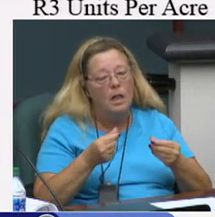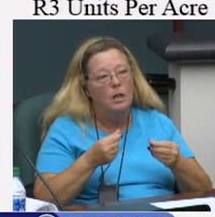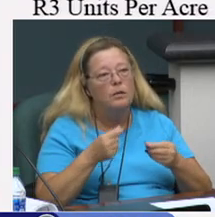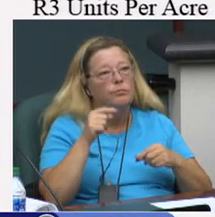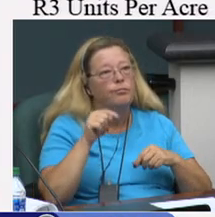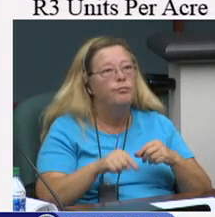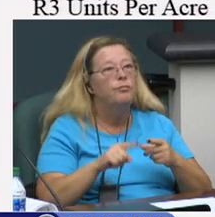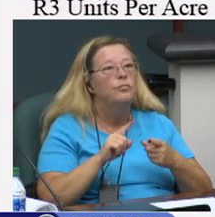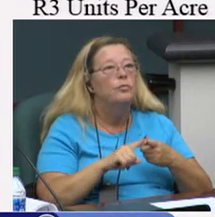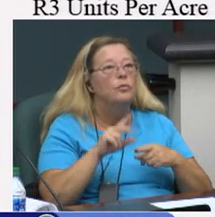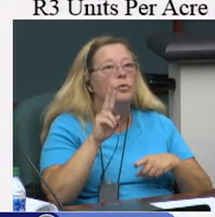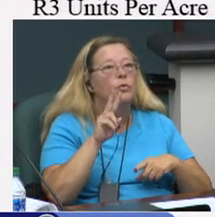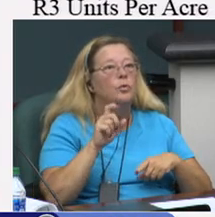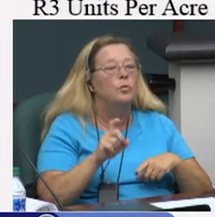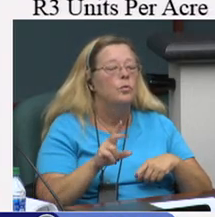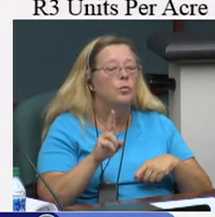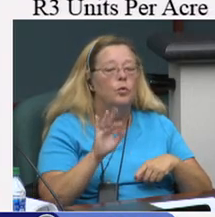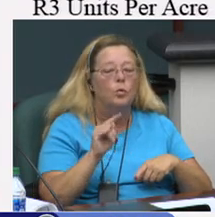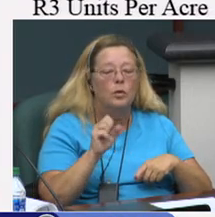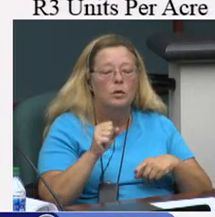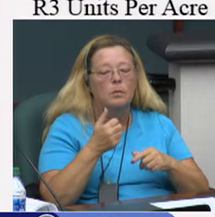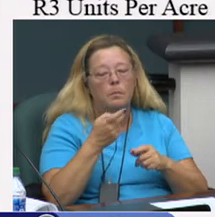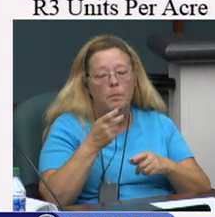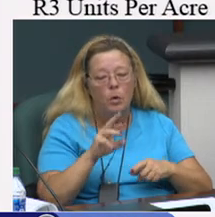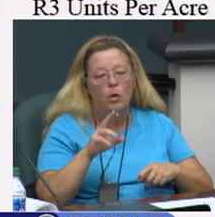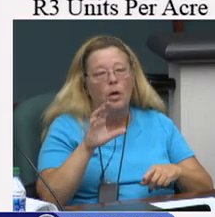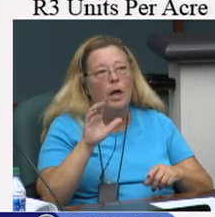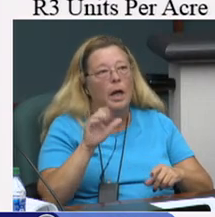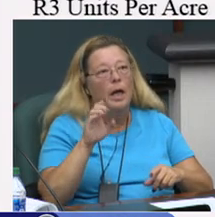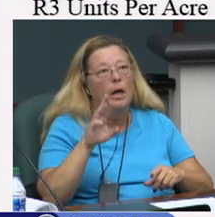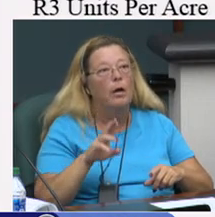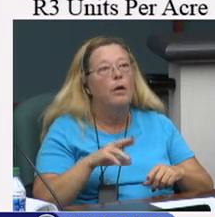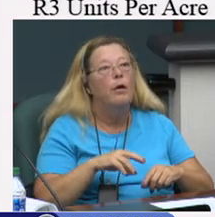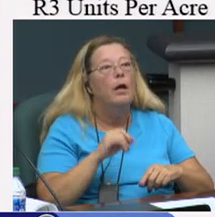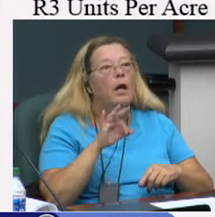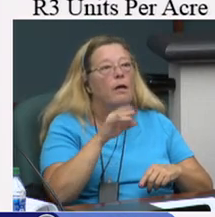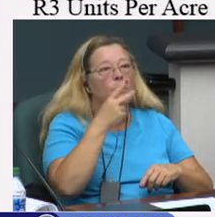about two units per acre if you look at the are three district 2100